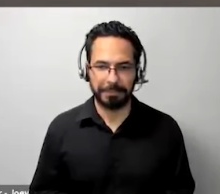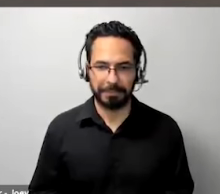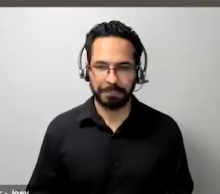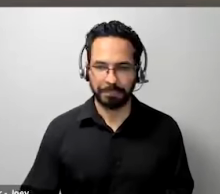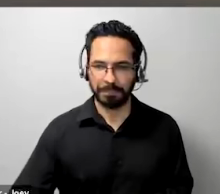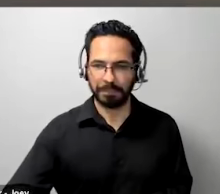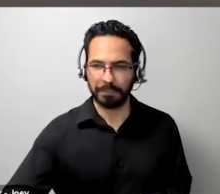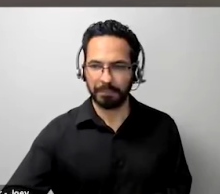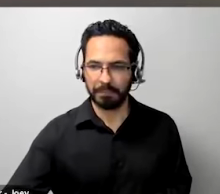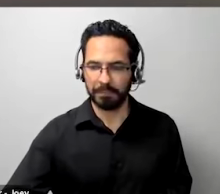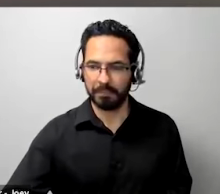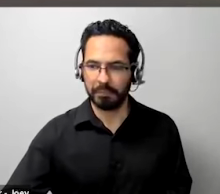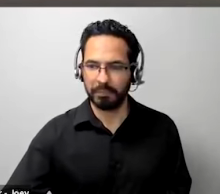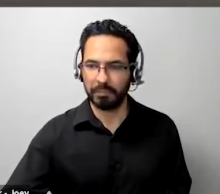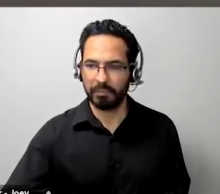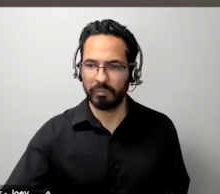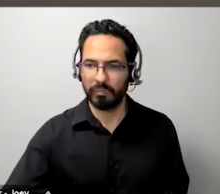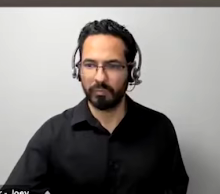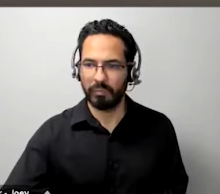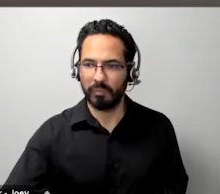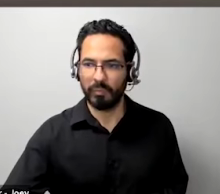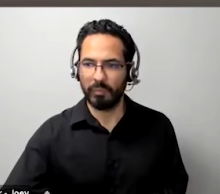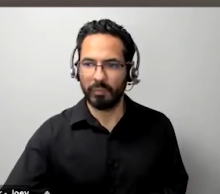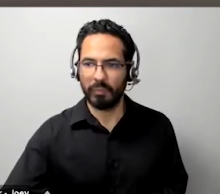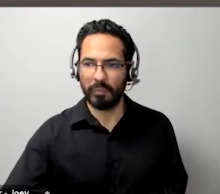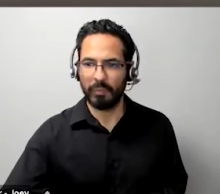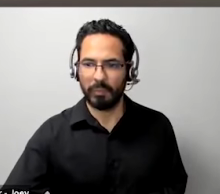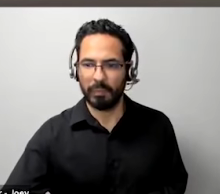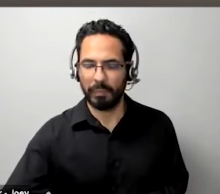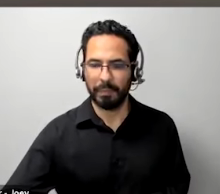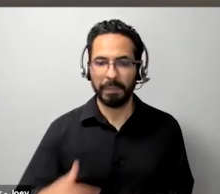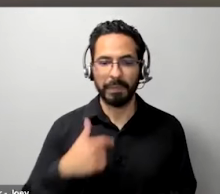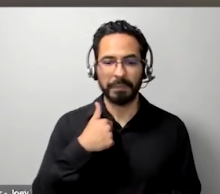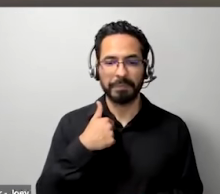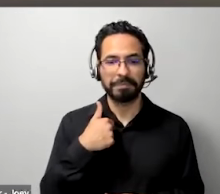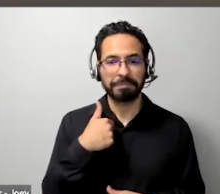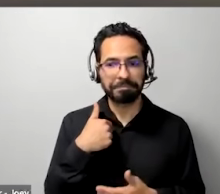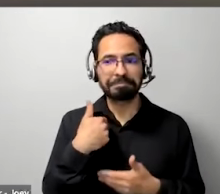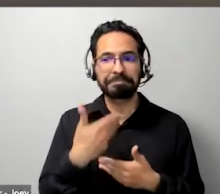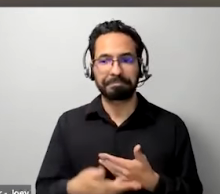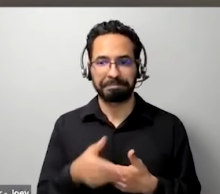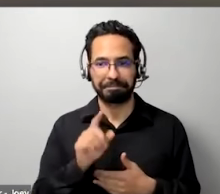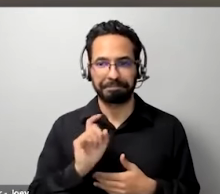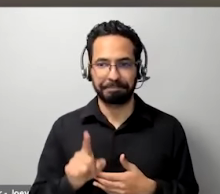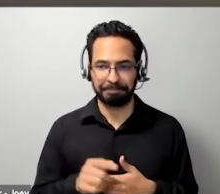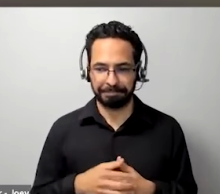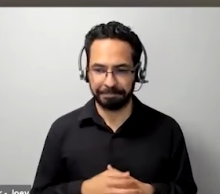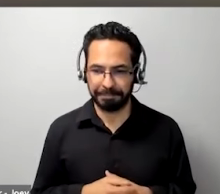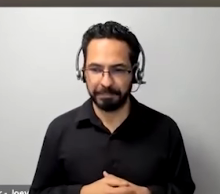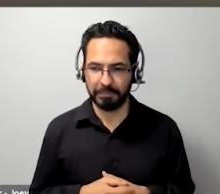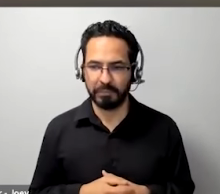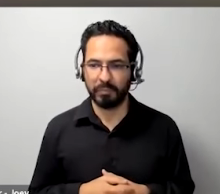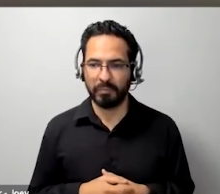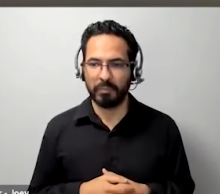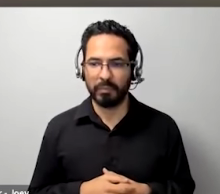I'm gonna jump into the next question. So the next question is, have you encountered people